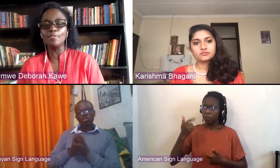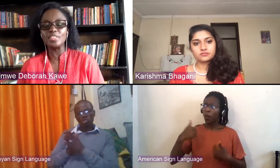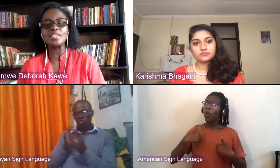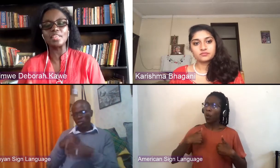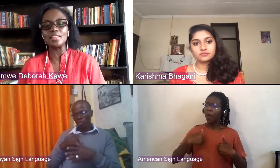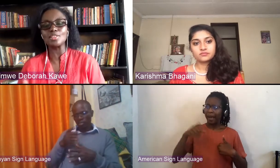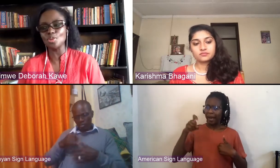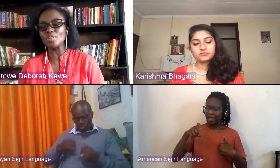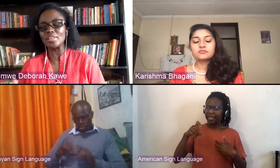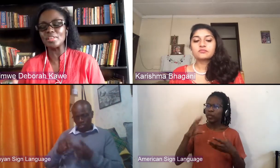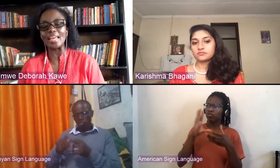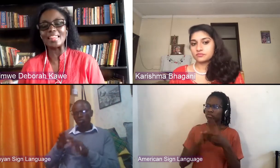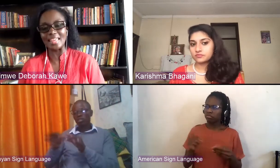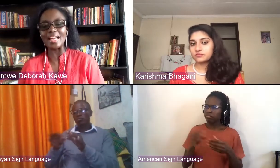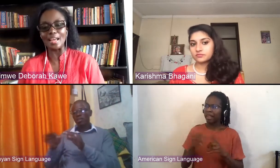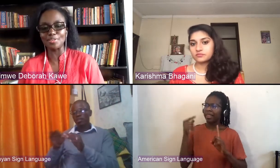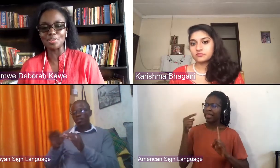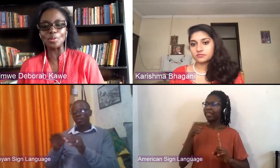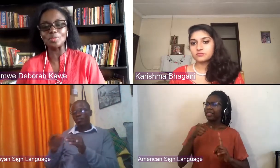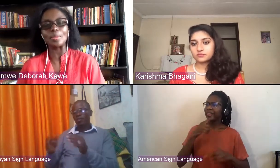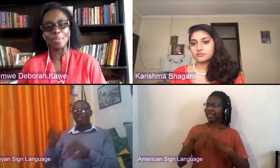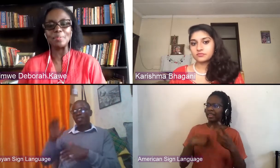vis-a-vis the stories that I think I have told in the paper.